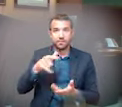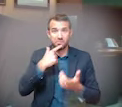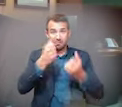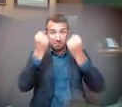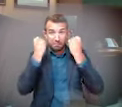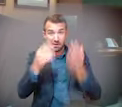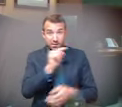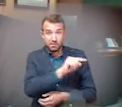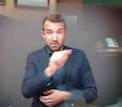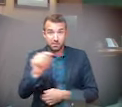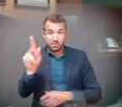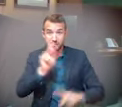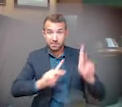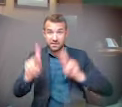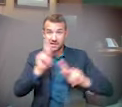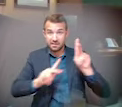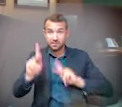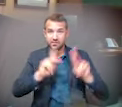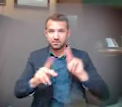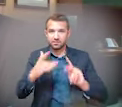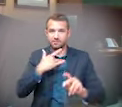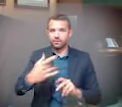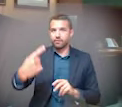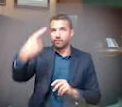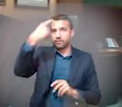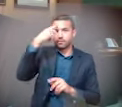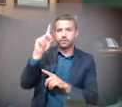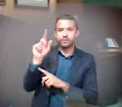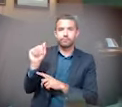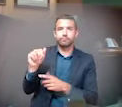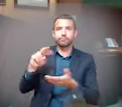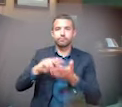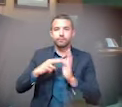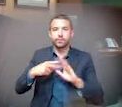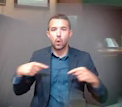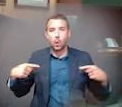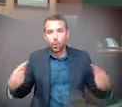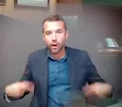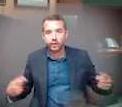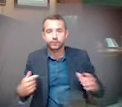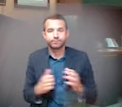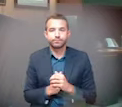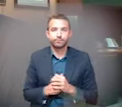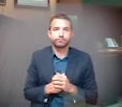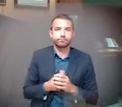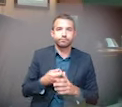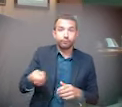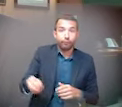of people when we talk about disability think about folks who use wheelchairs or canes.